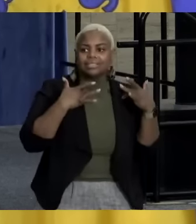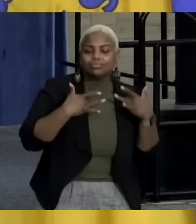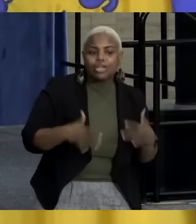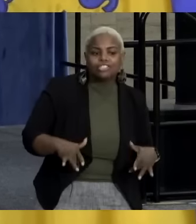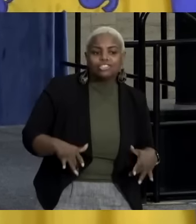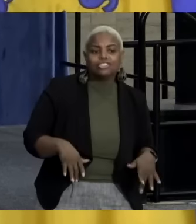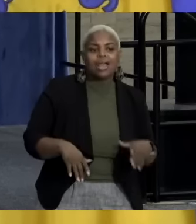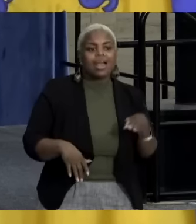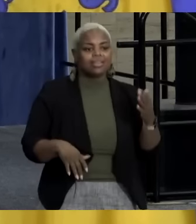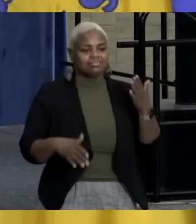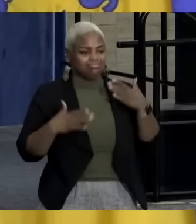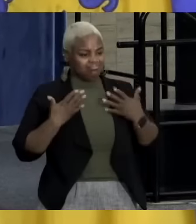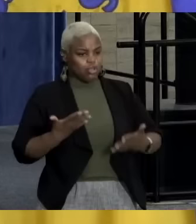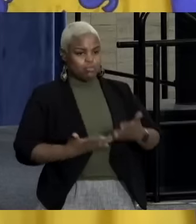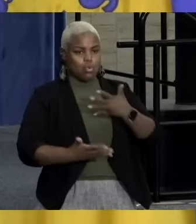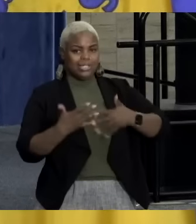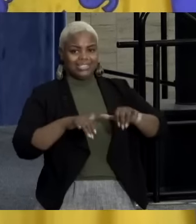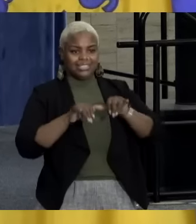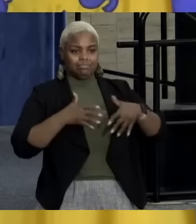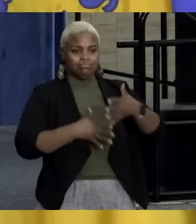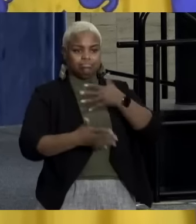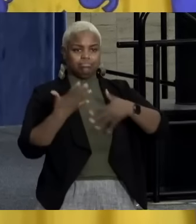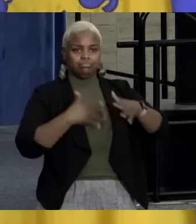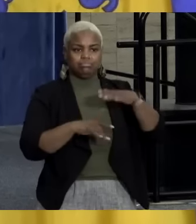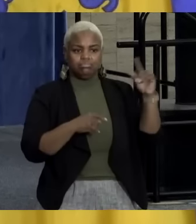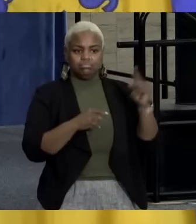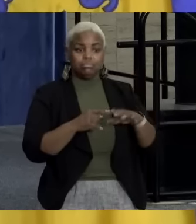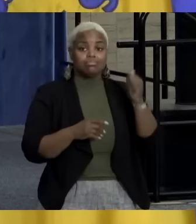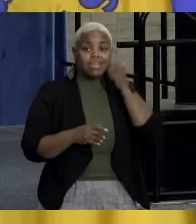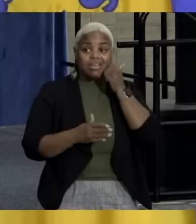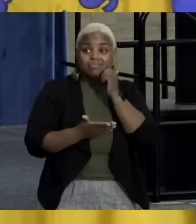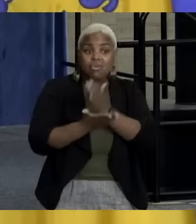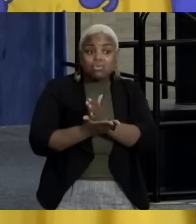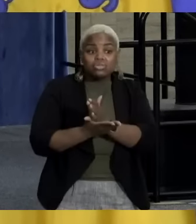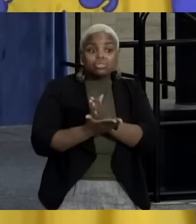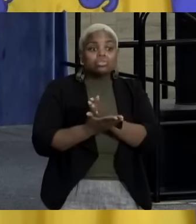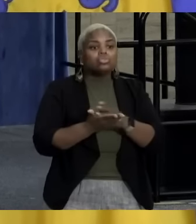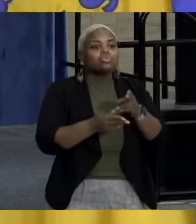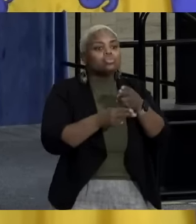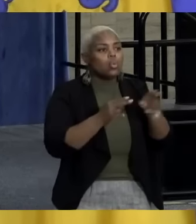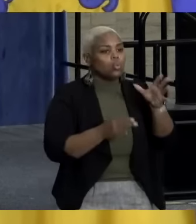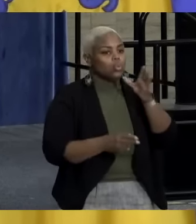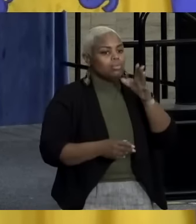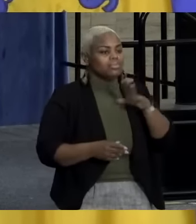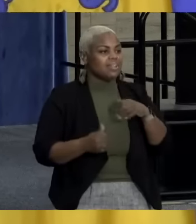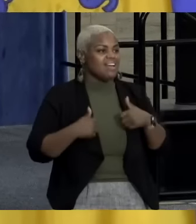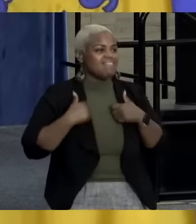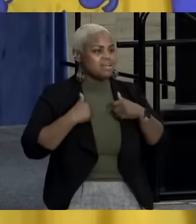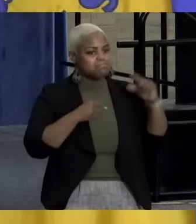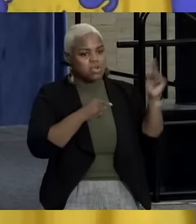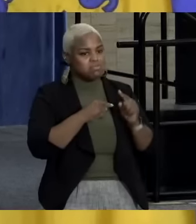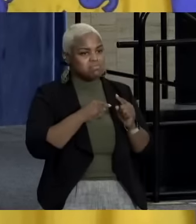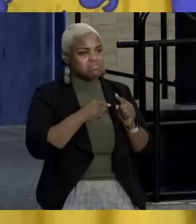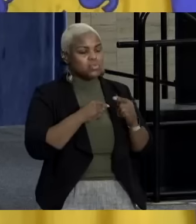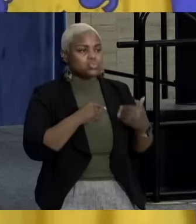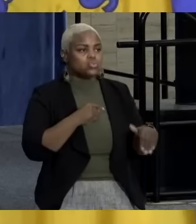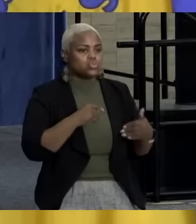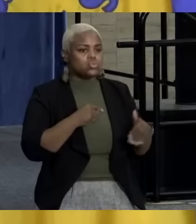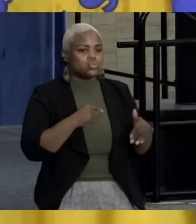Menopause shortens women's lives. Today, that changes. The black box warning on estrogen,